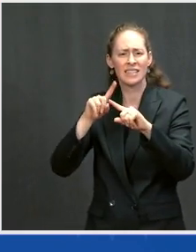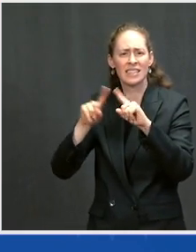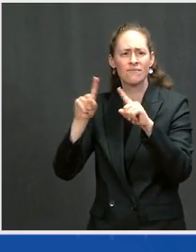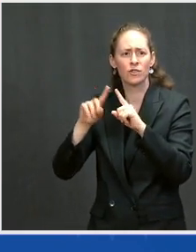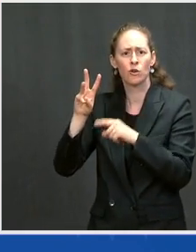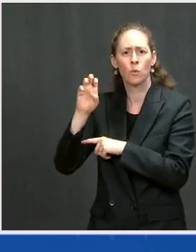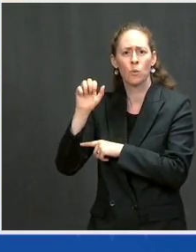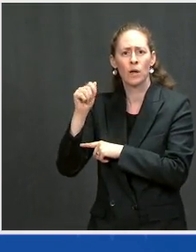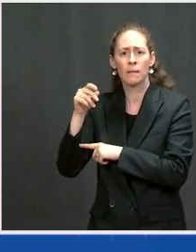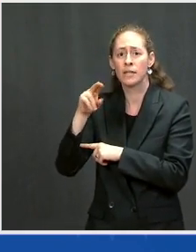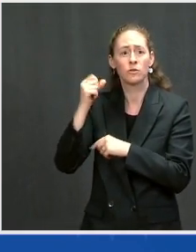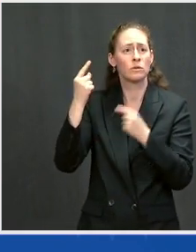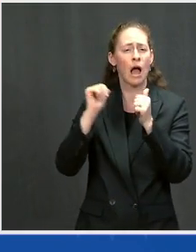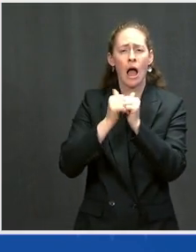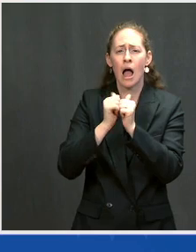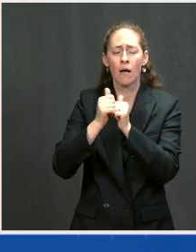and began to lead the Rangers in the attack.